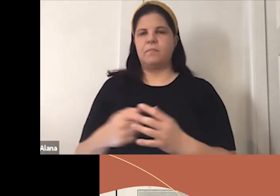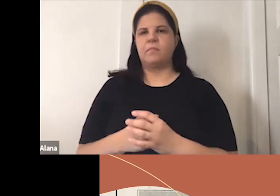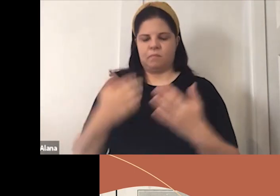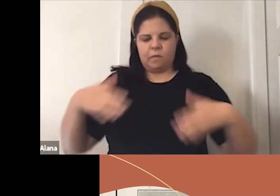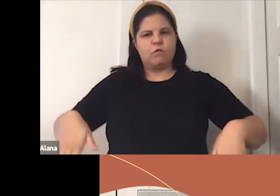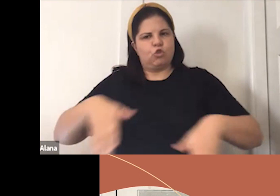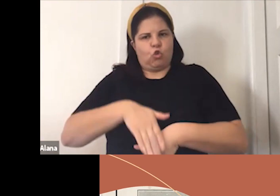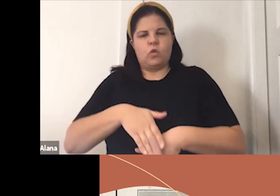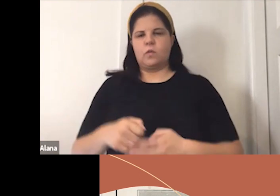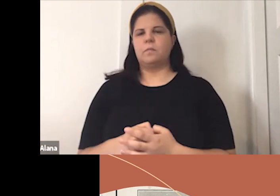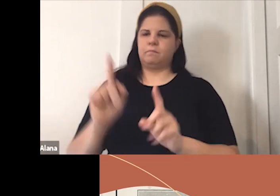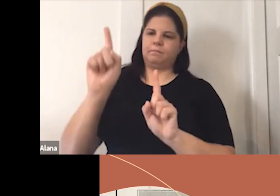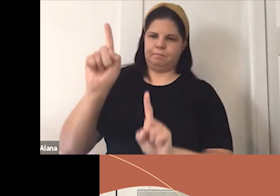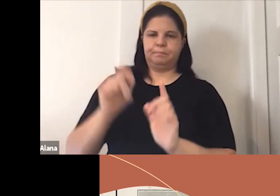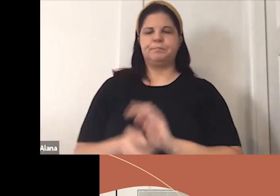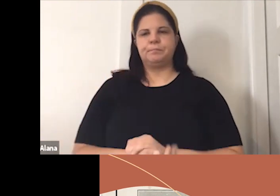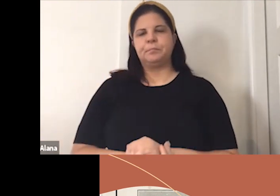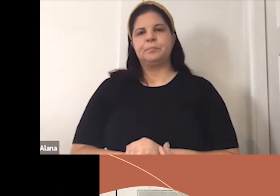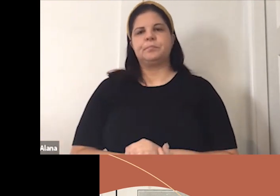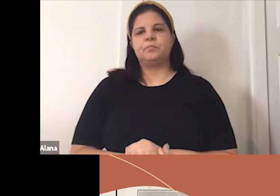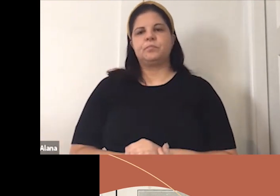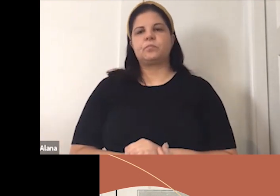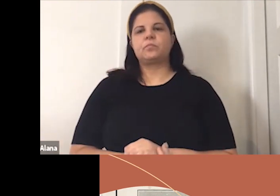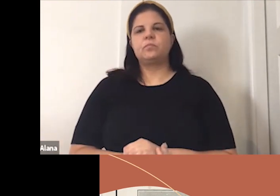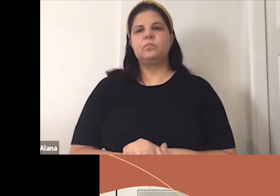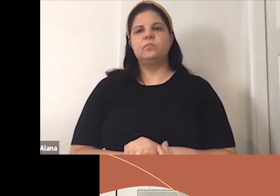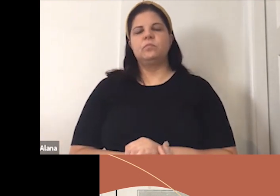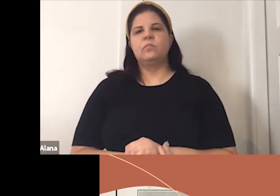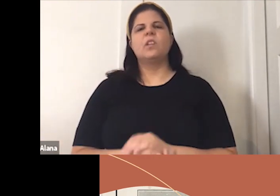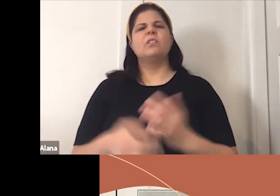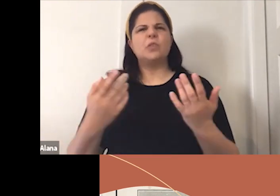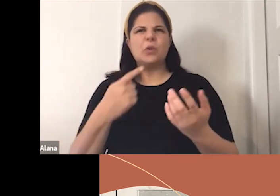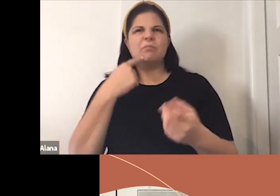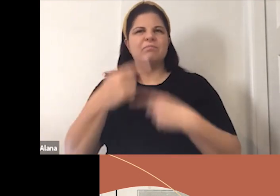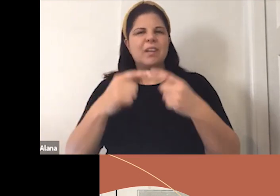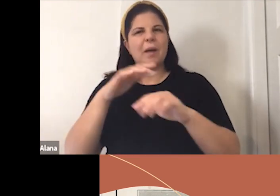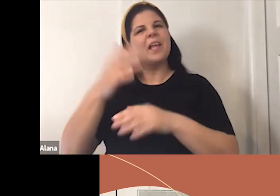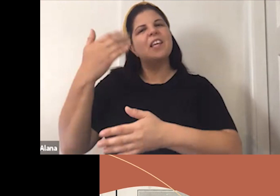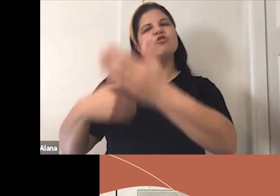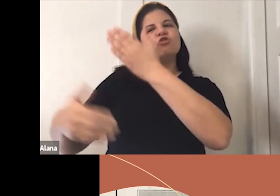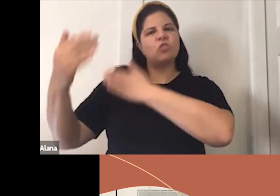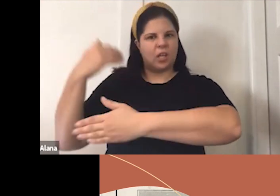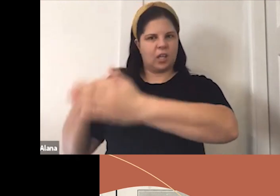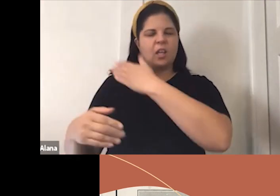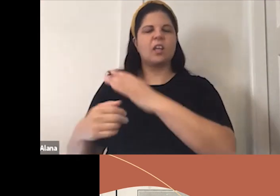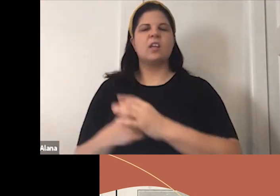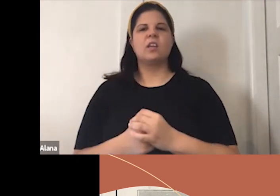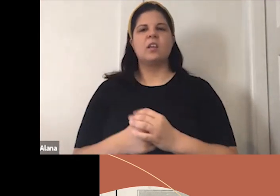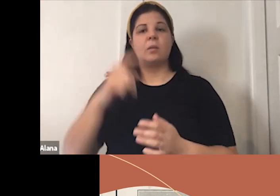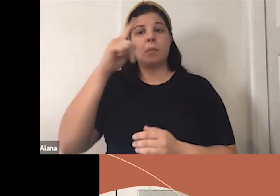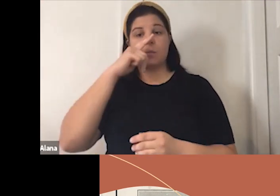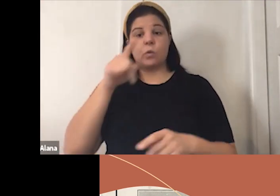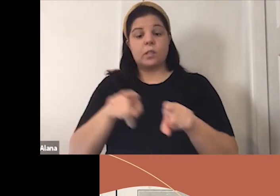So, in other words, this is a little bit of the history that people with my disability